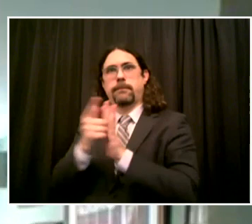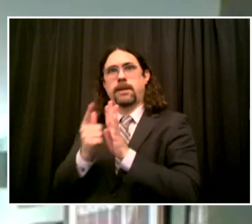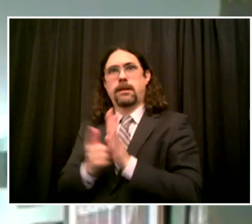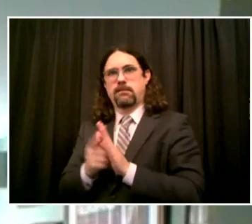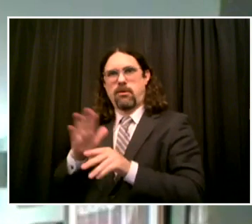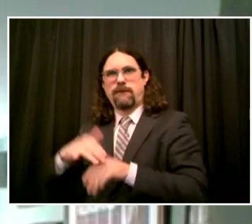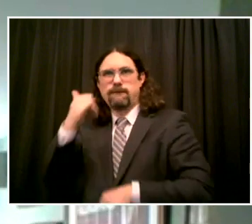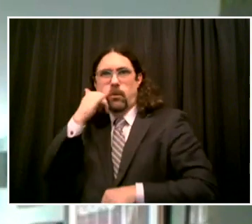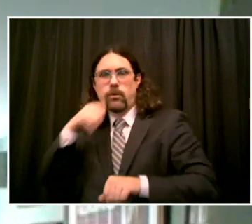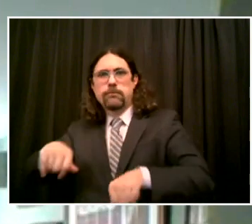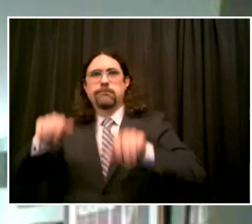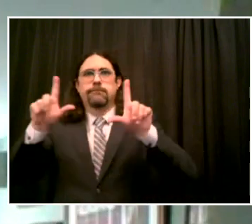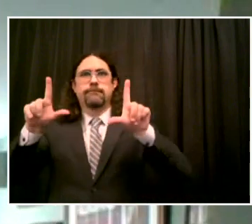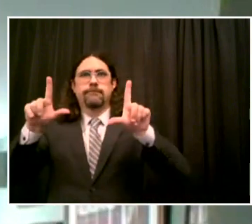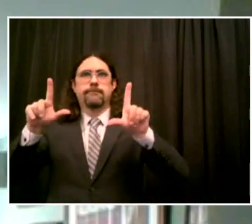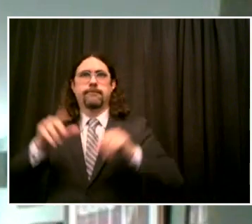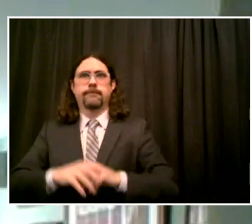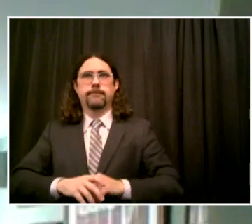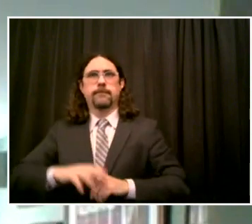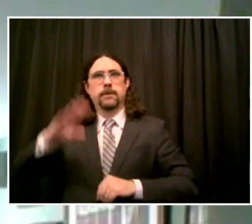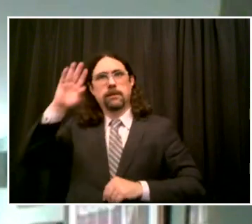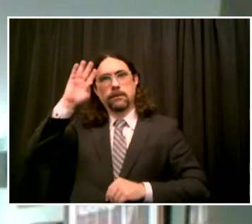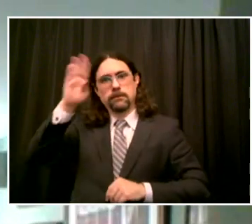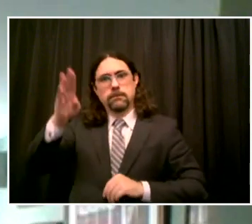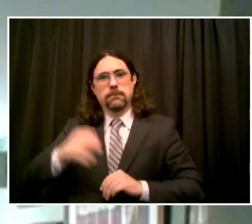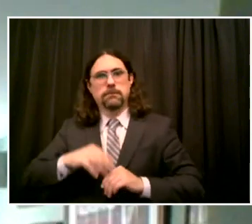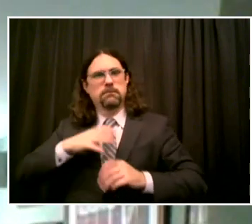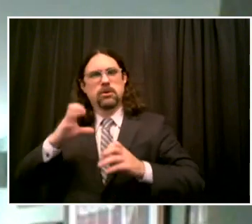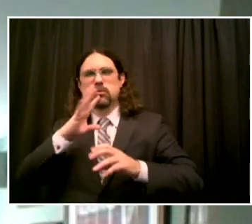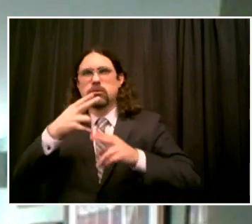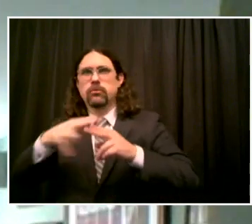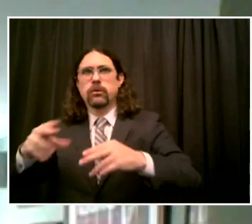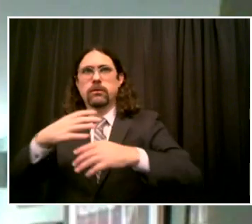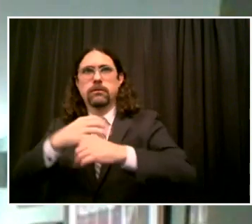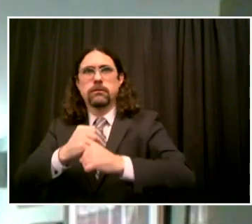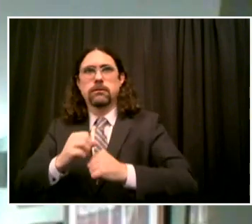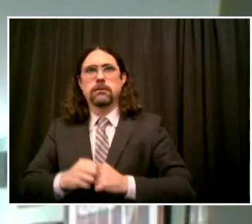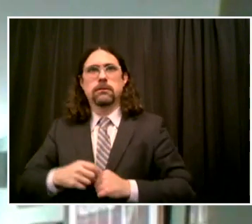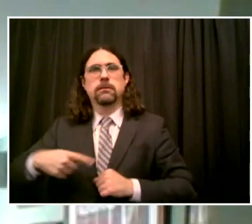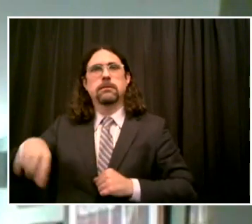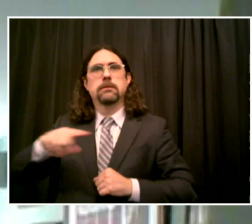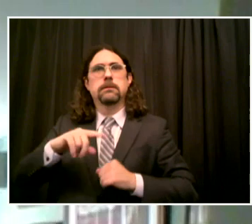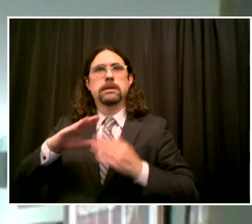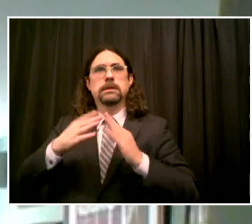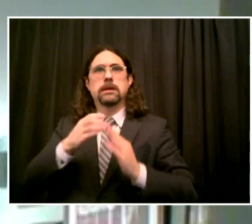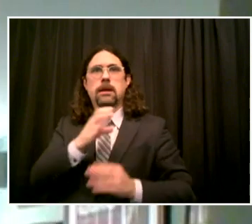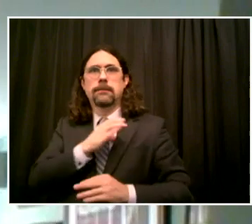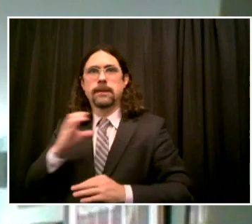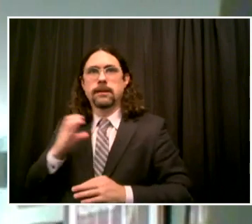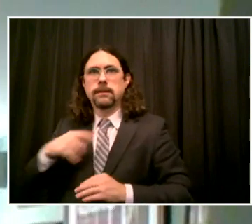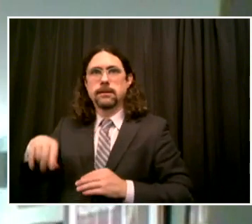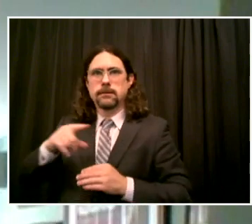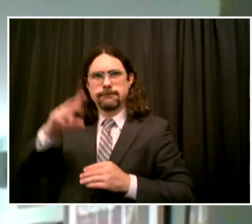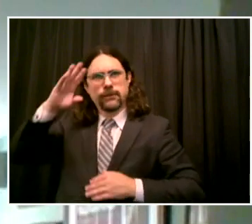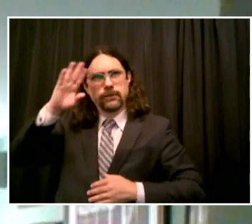THANK YOU, MR. MAYOR.